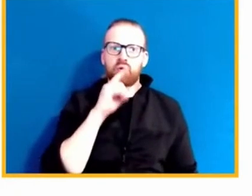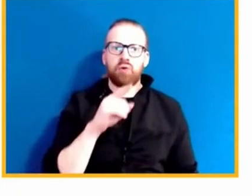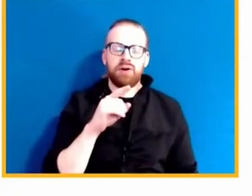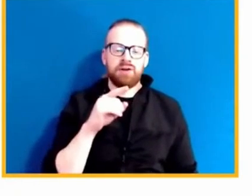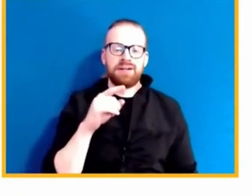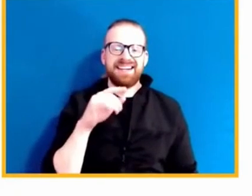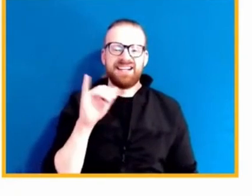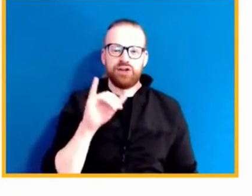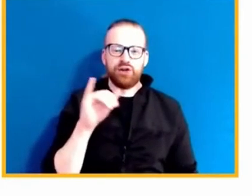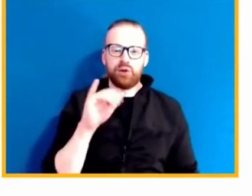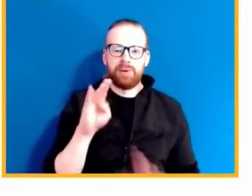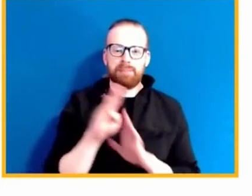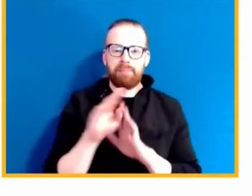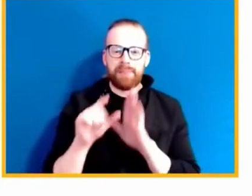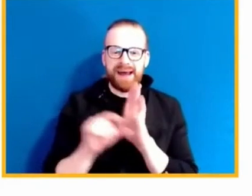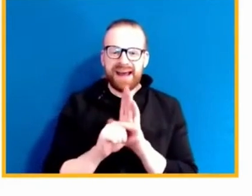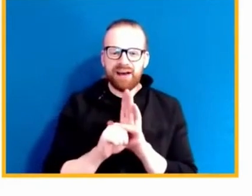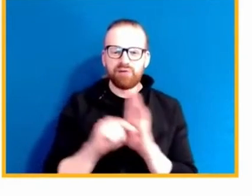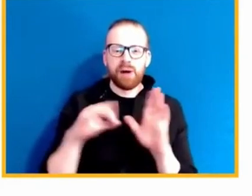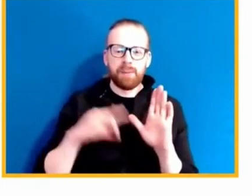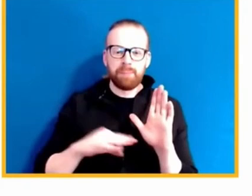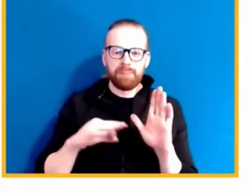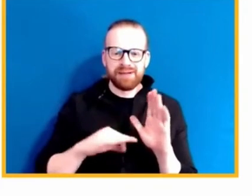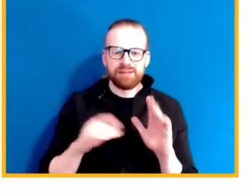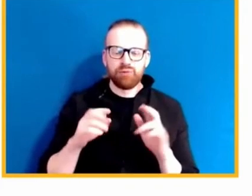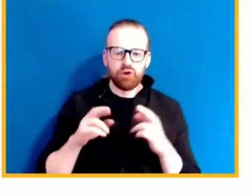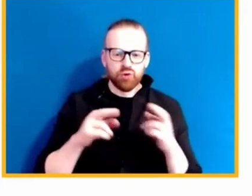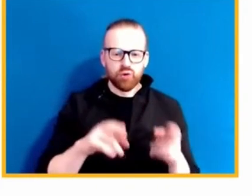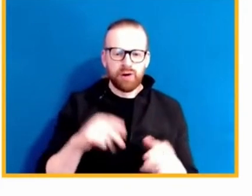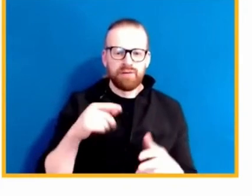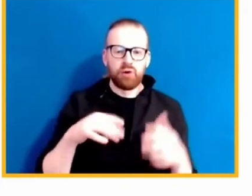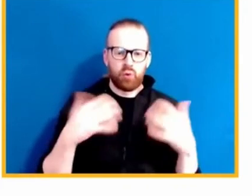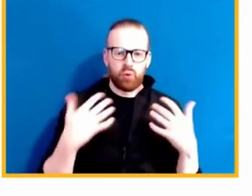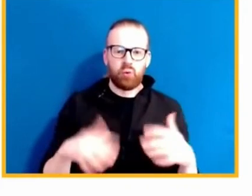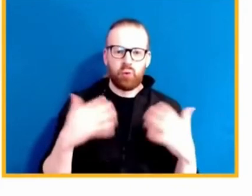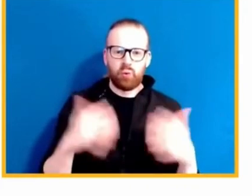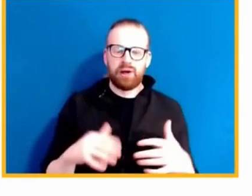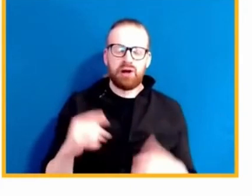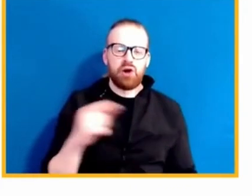backdrop as well like I said, Karoo not only brought us back home to Pittsburgh to